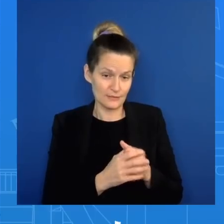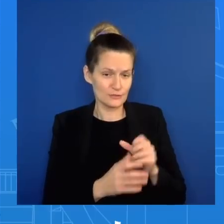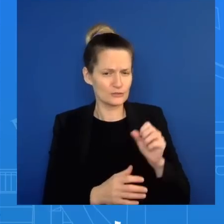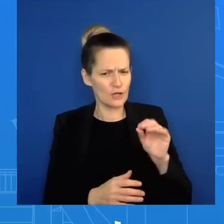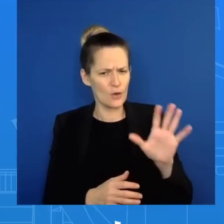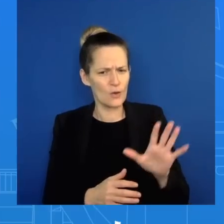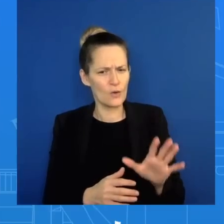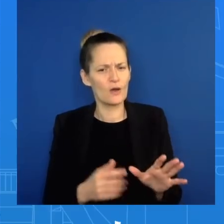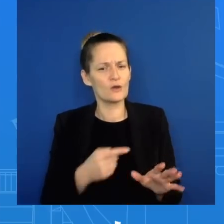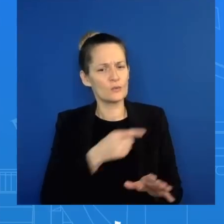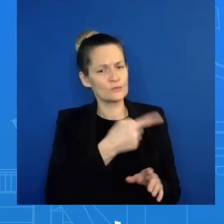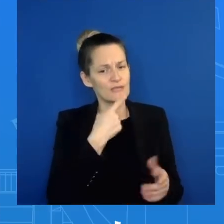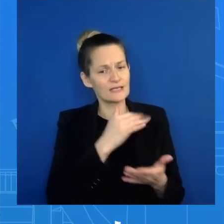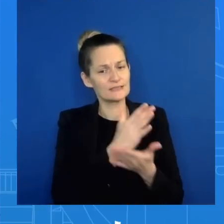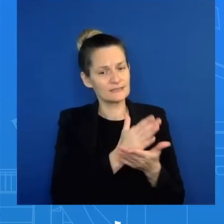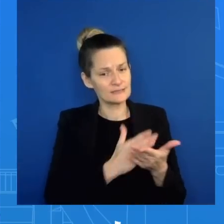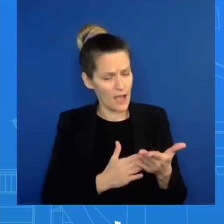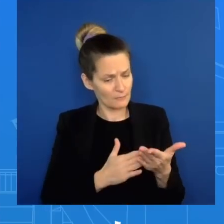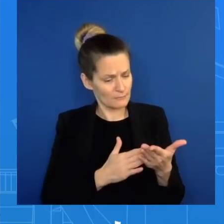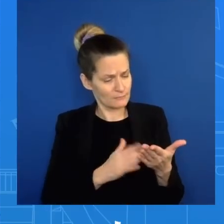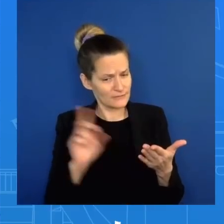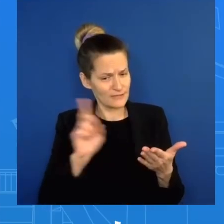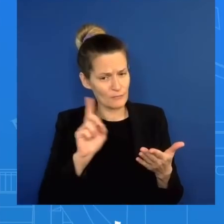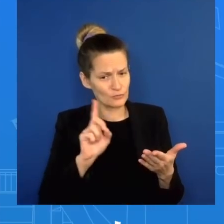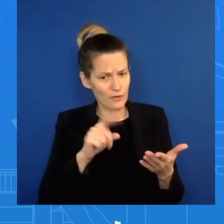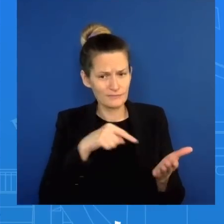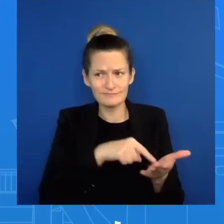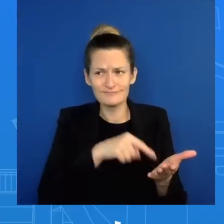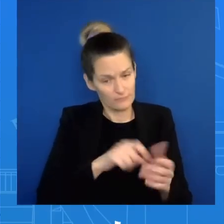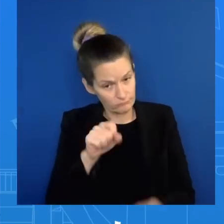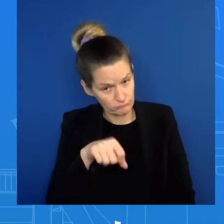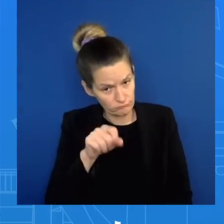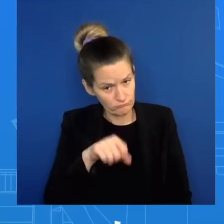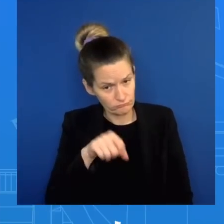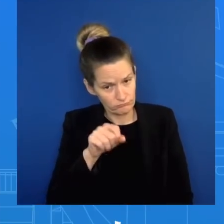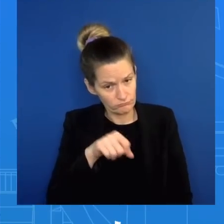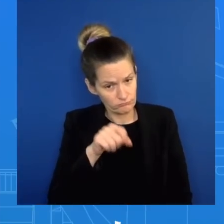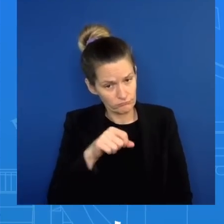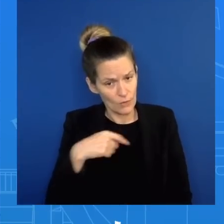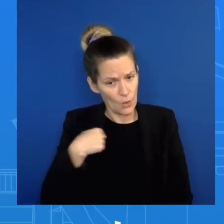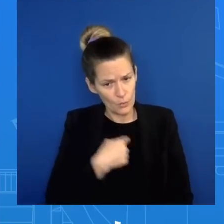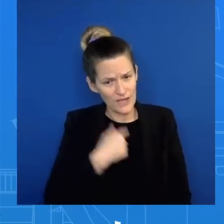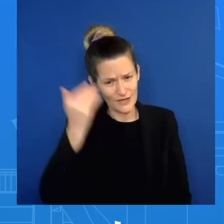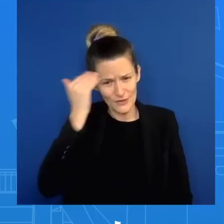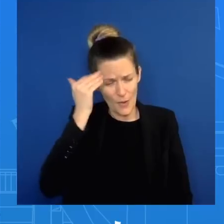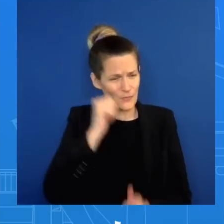And we have said we're not going to make everybody happy. And so if you're not making. Everybody happy?